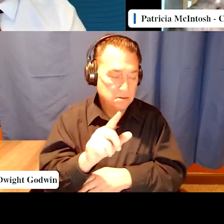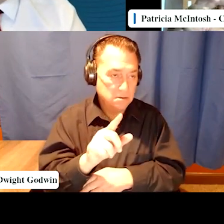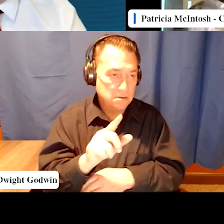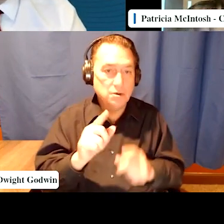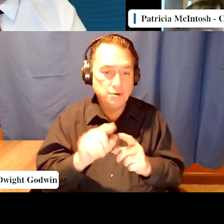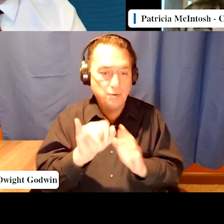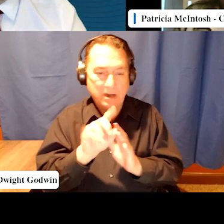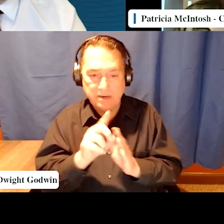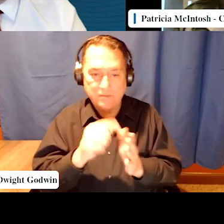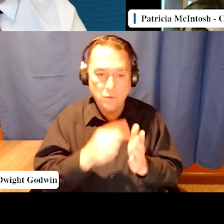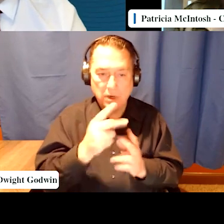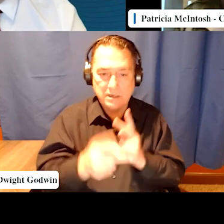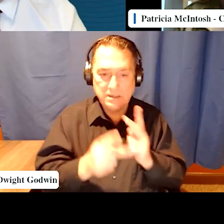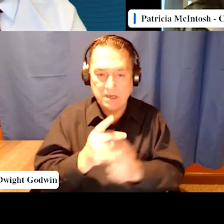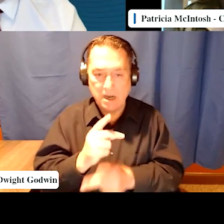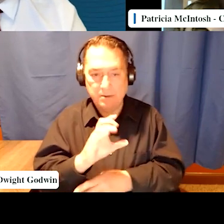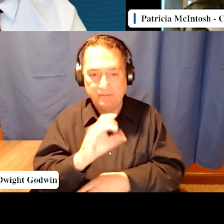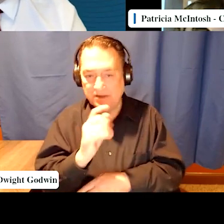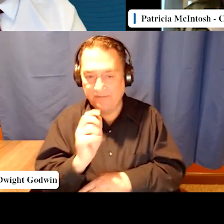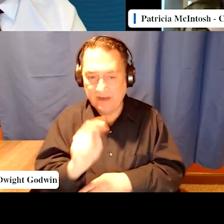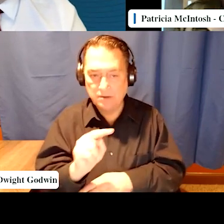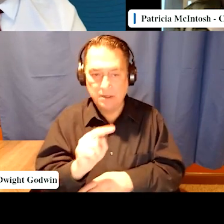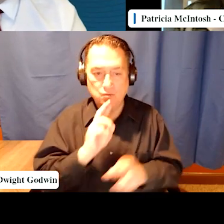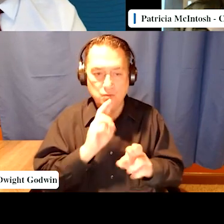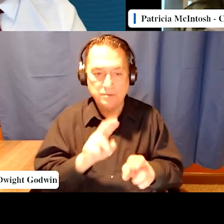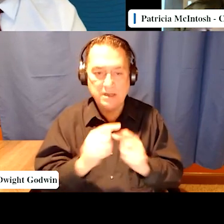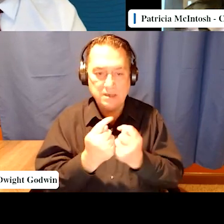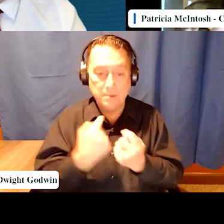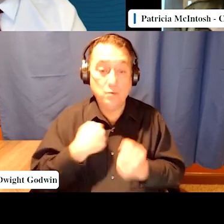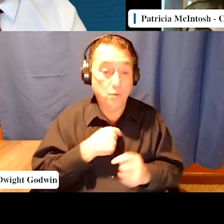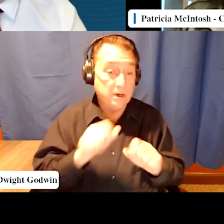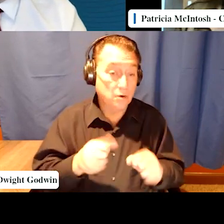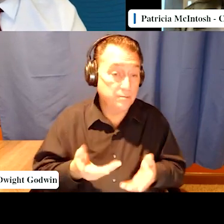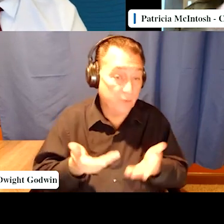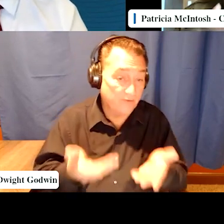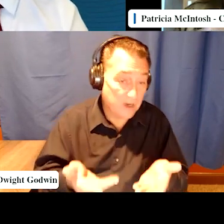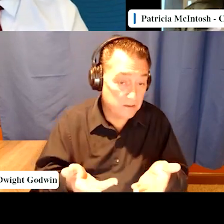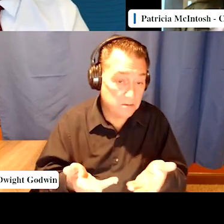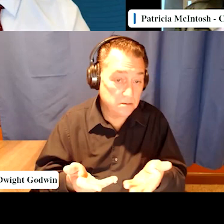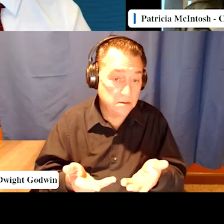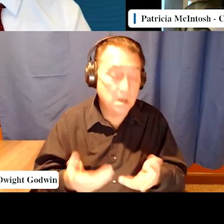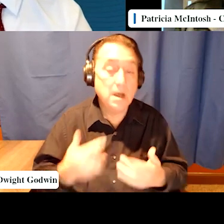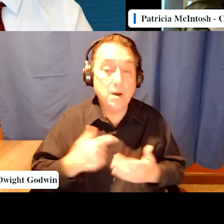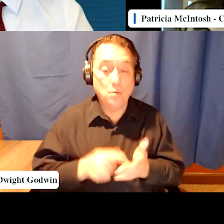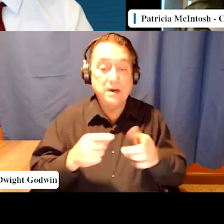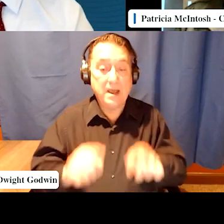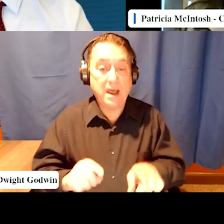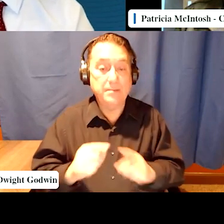what type of civilian crisis response team we could provide. And certainly the events of 2020 escalated the need for that.